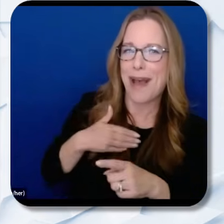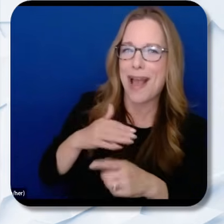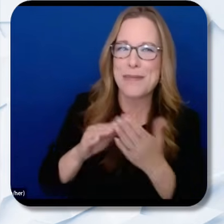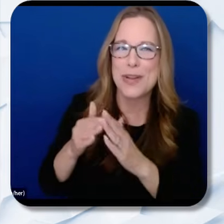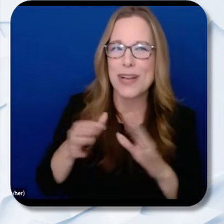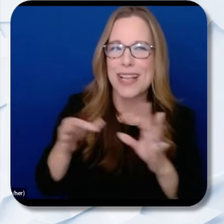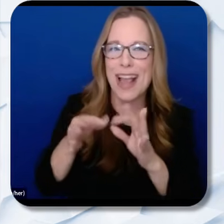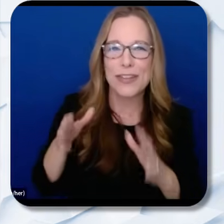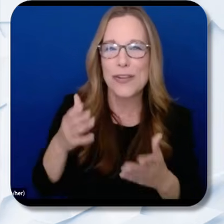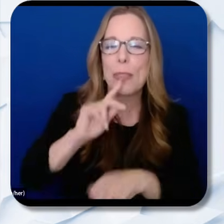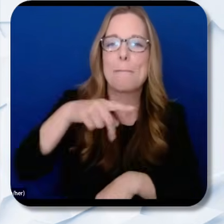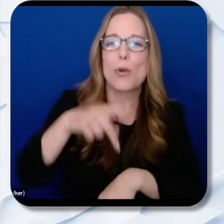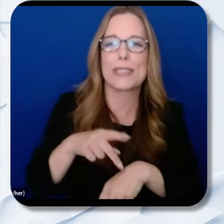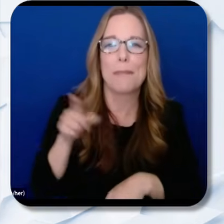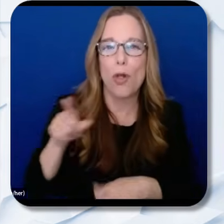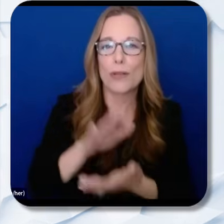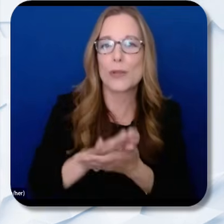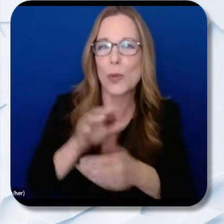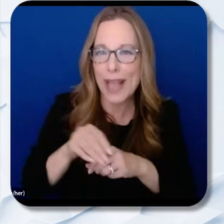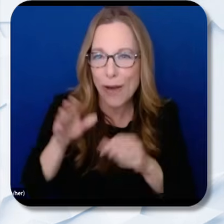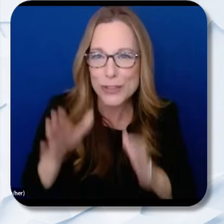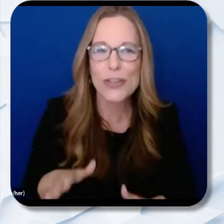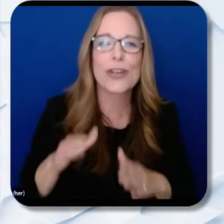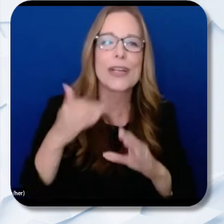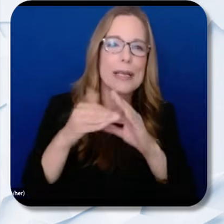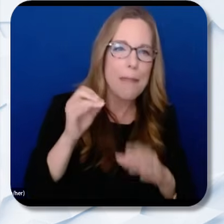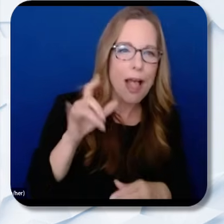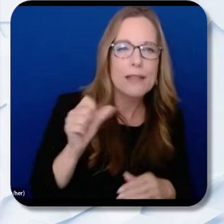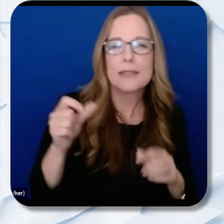faith leaders and business owners and the Rotary Club and other community organizations.